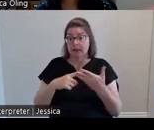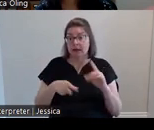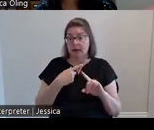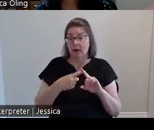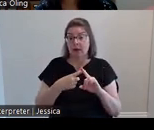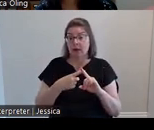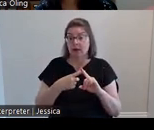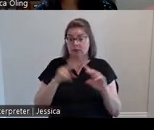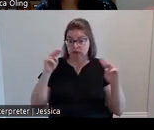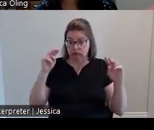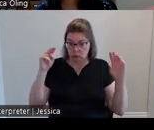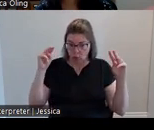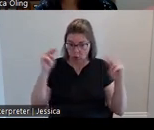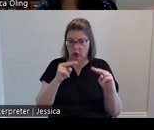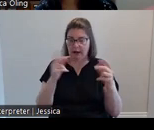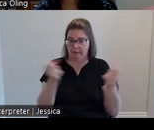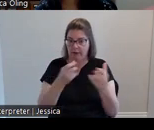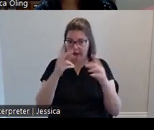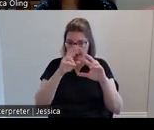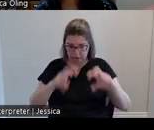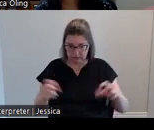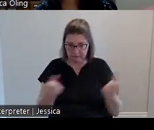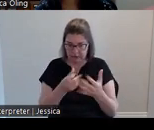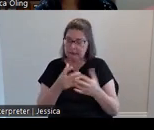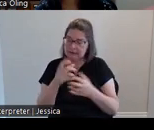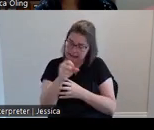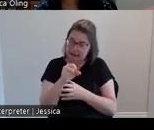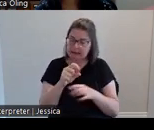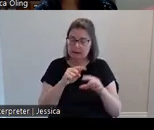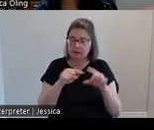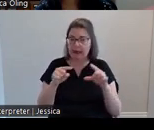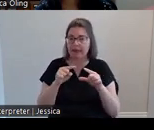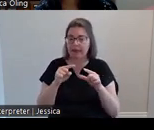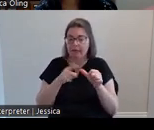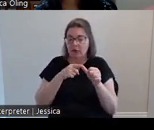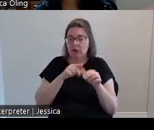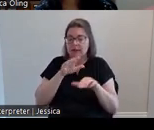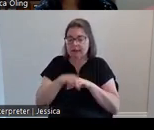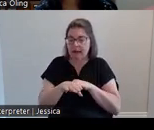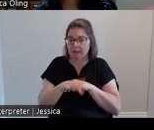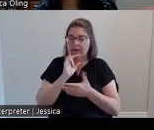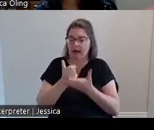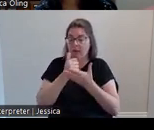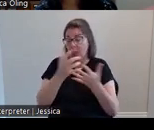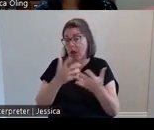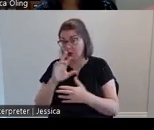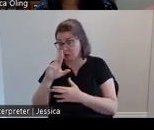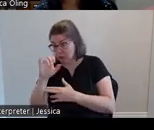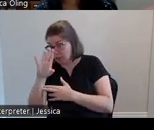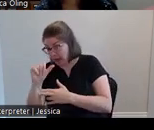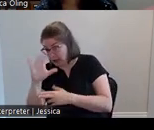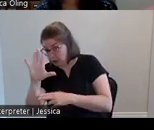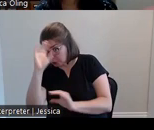But I do think that even that easy first step can help a lot. But Rebecca, what do you think? (Rebecca Oling) Yeah, I was going to say caveat emptor, right?